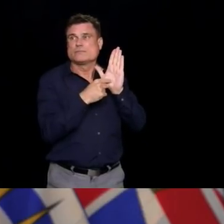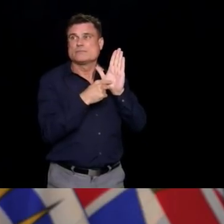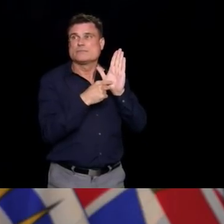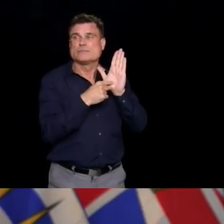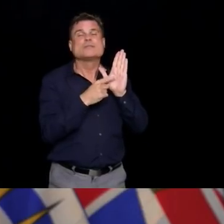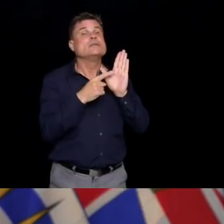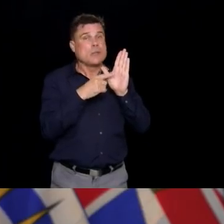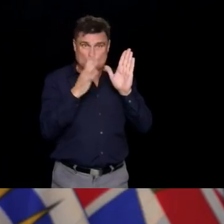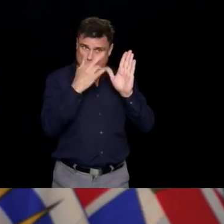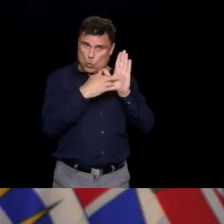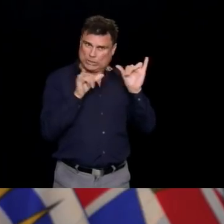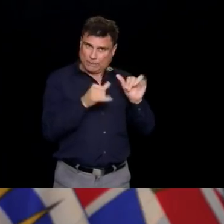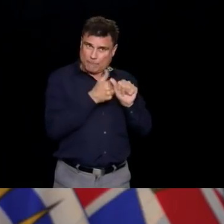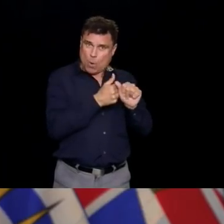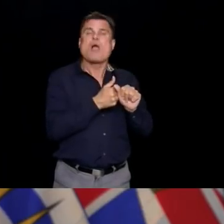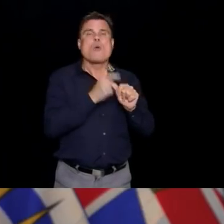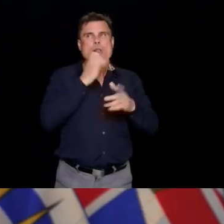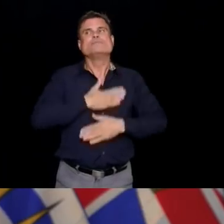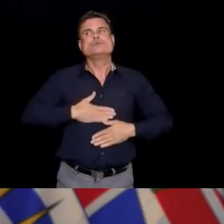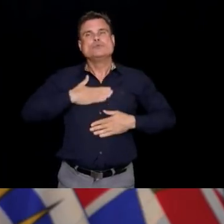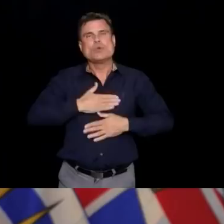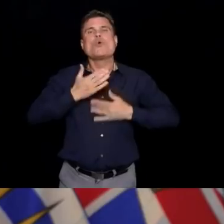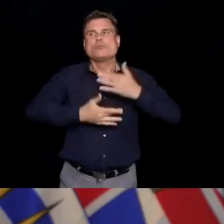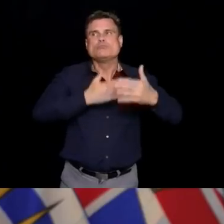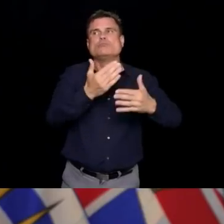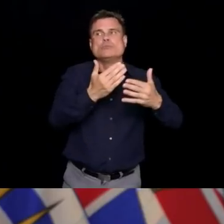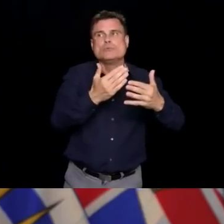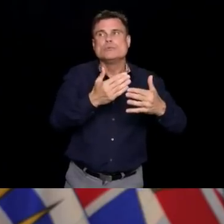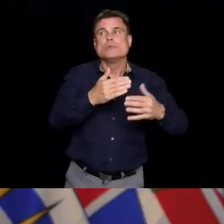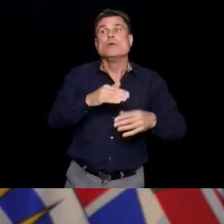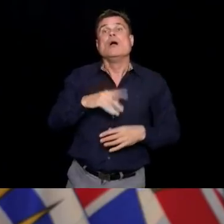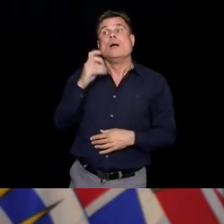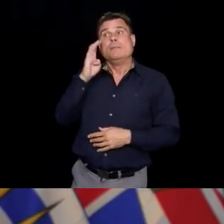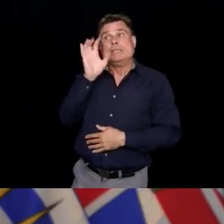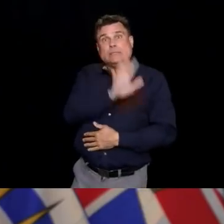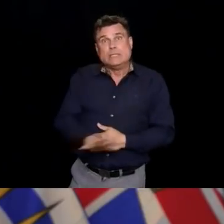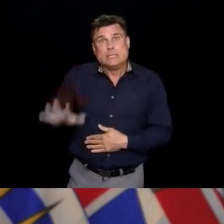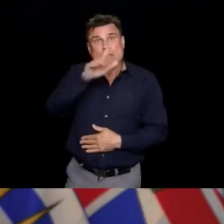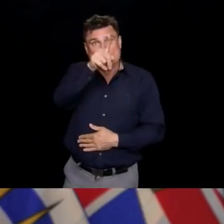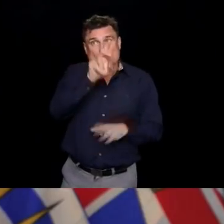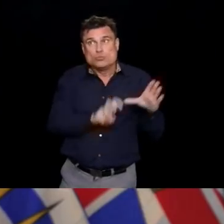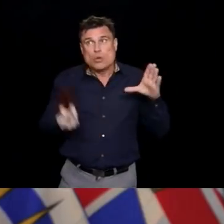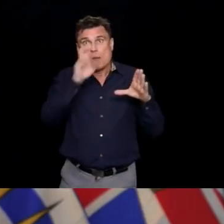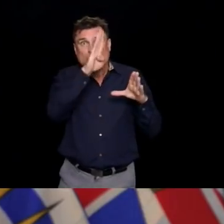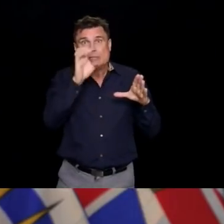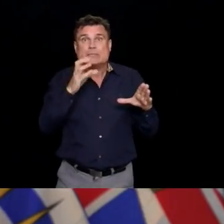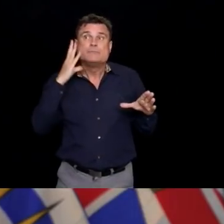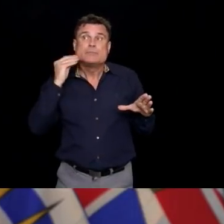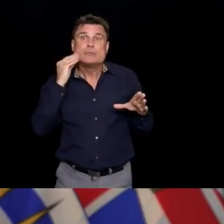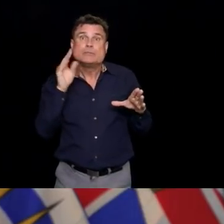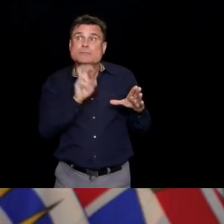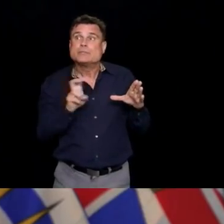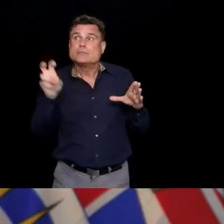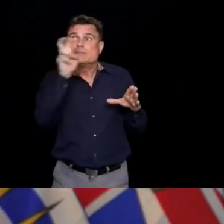rules for safe social interactions are so important. That's what's going to allow us to enjoy our time together in the coming months.